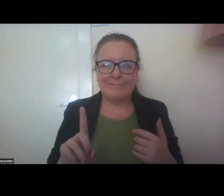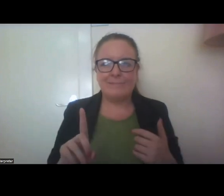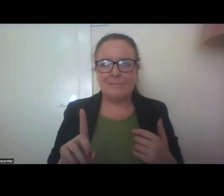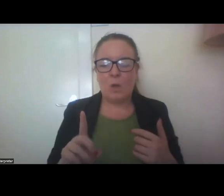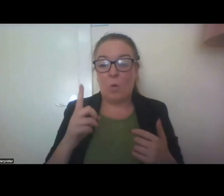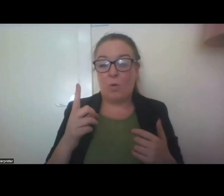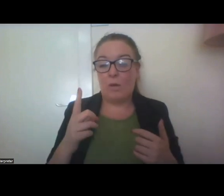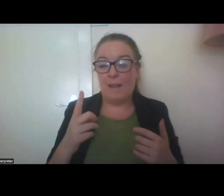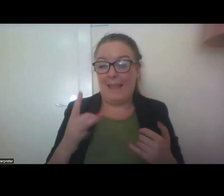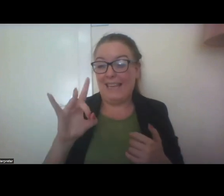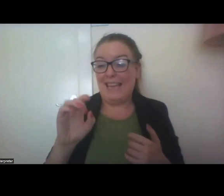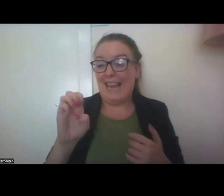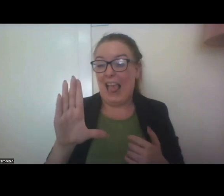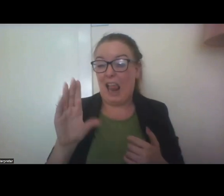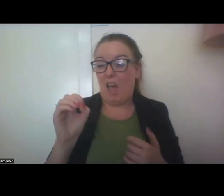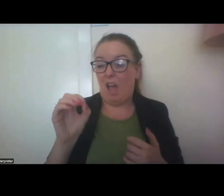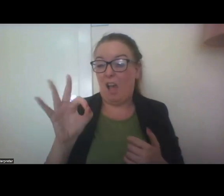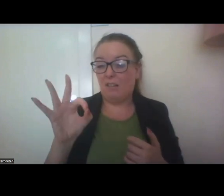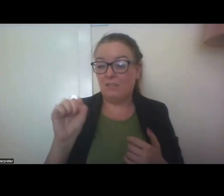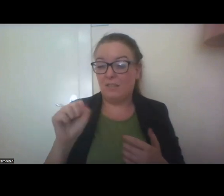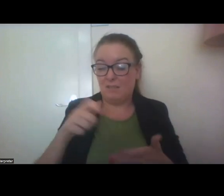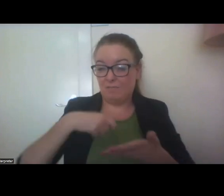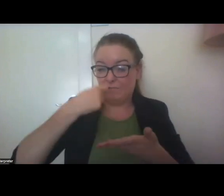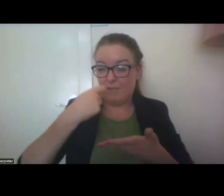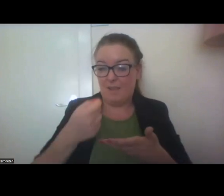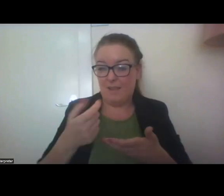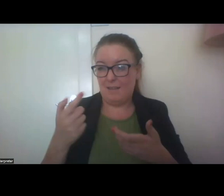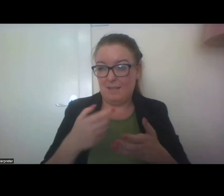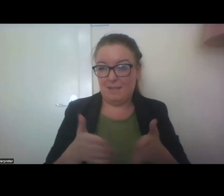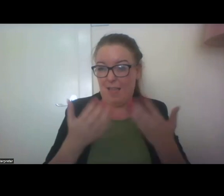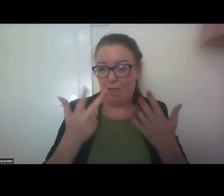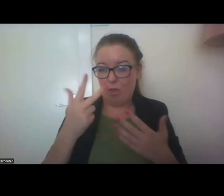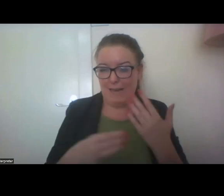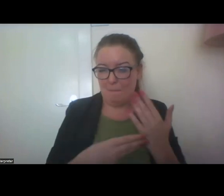that sell 300 million products around the world